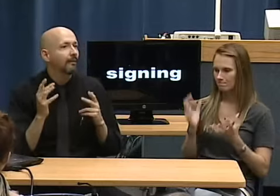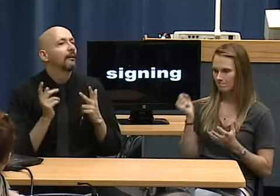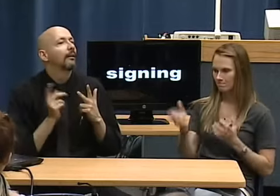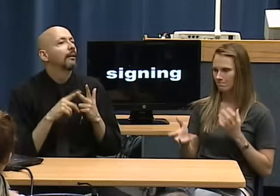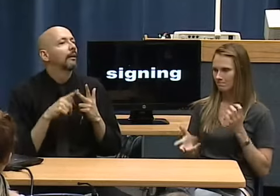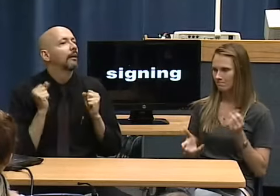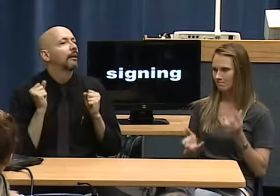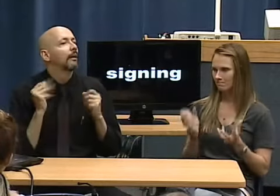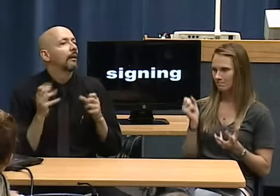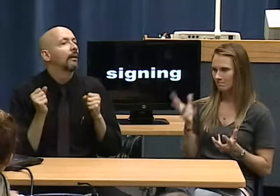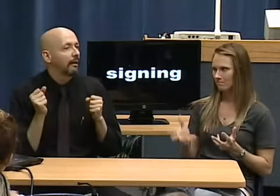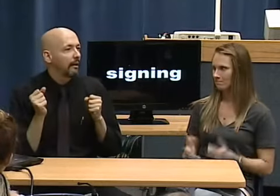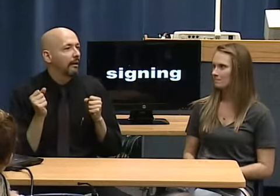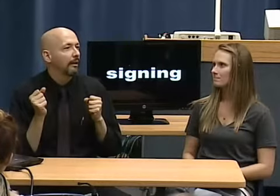And a third option is...